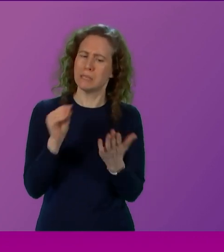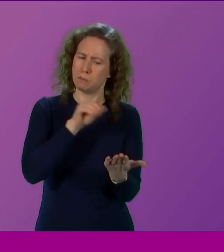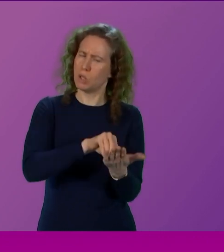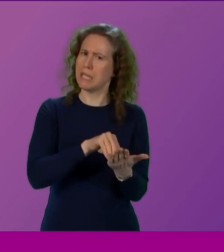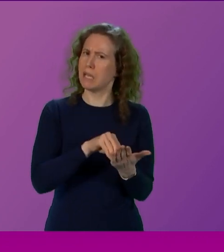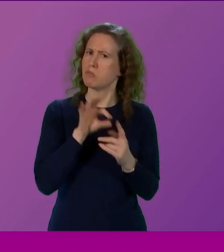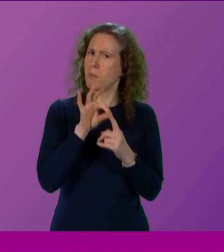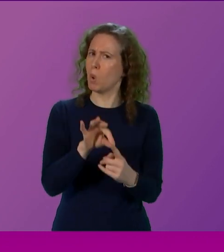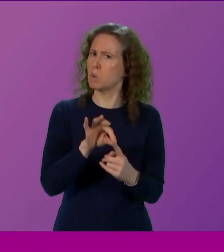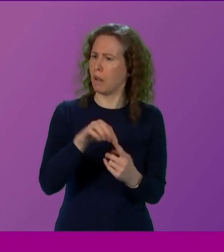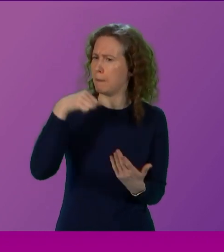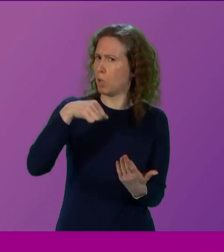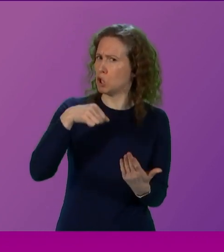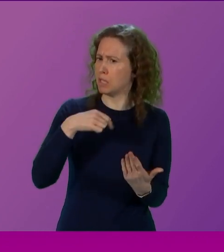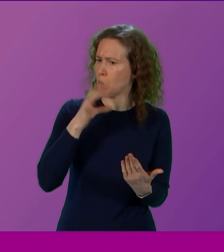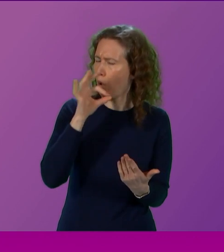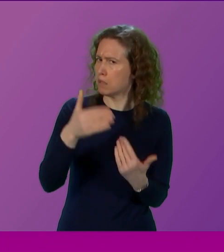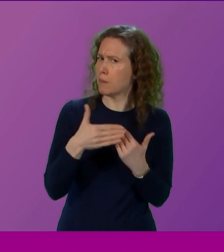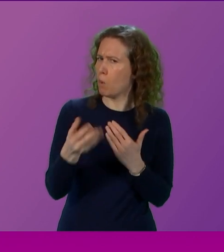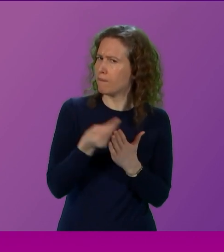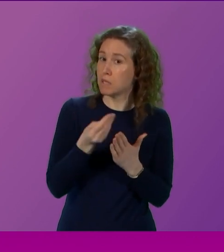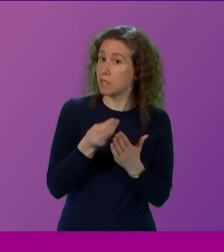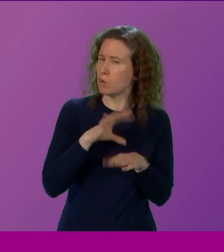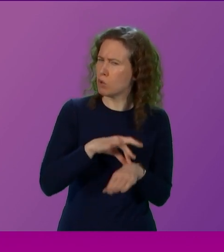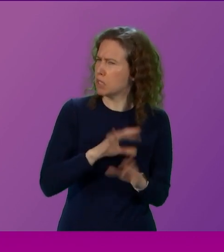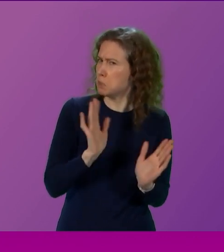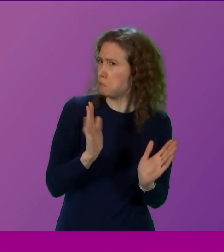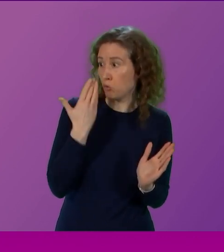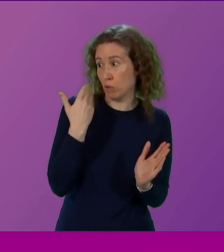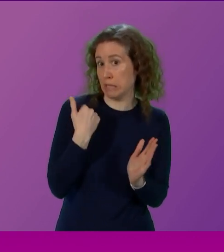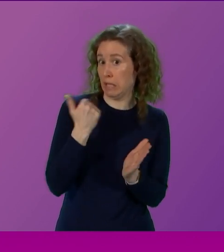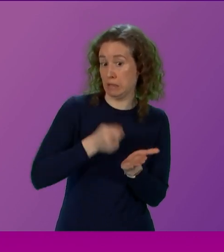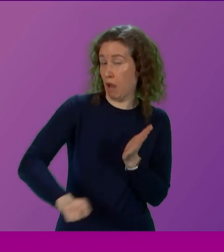was passed recently for more funding for apprenticeships. If we had taken